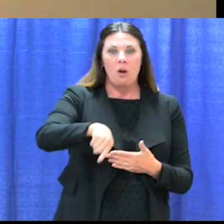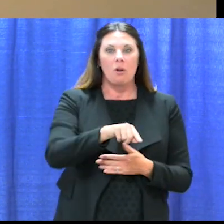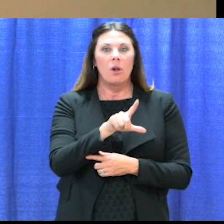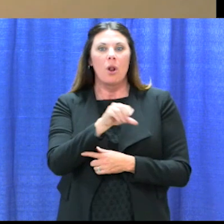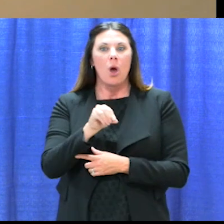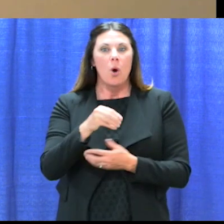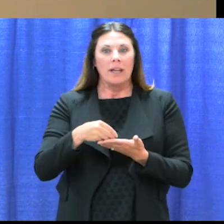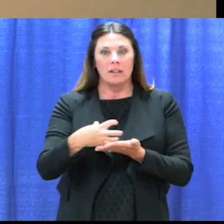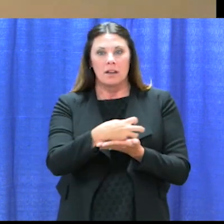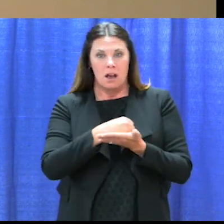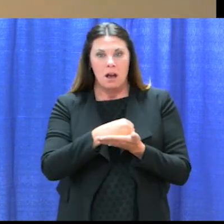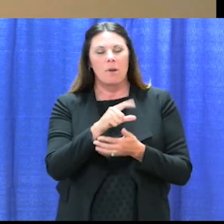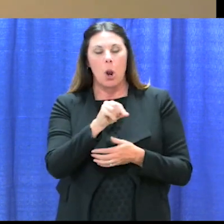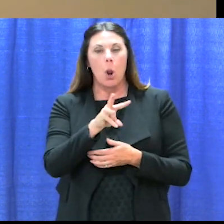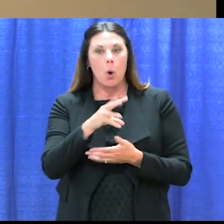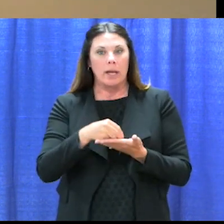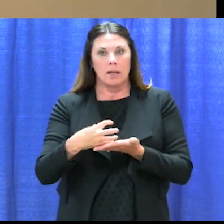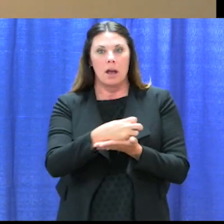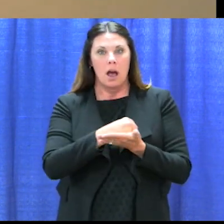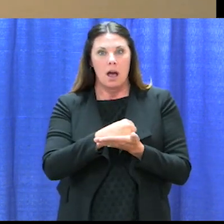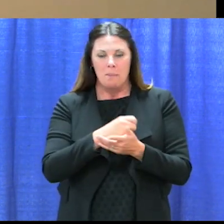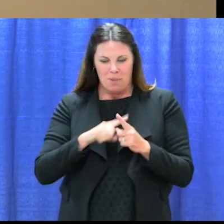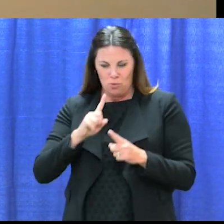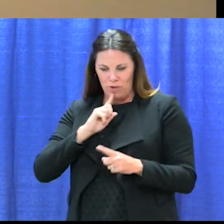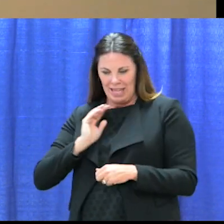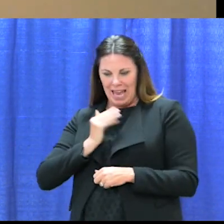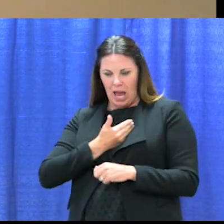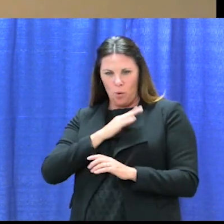But the core of our program continues to be students.